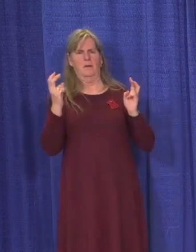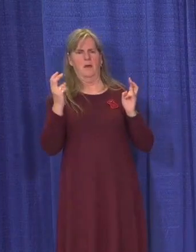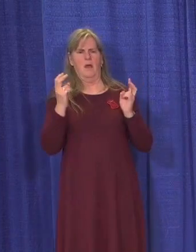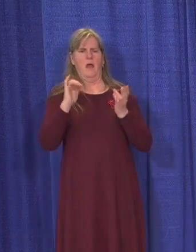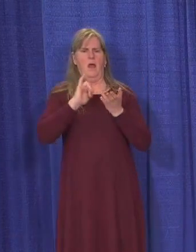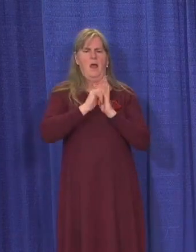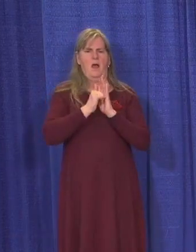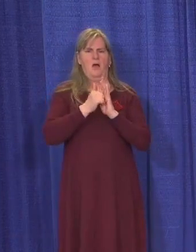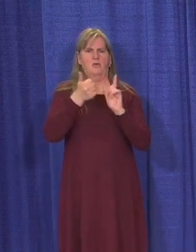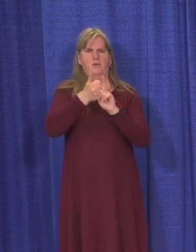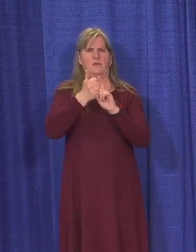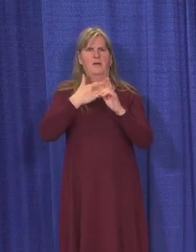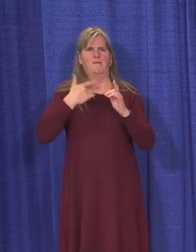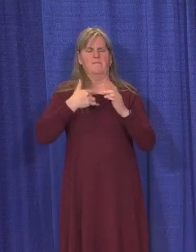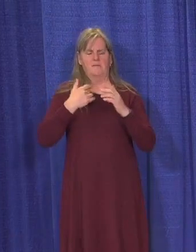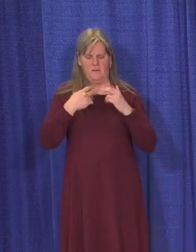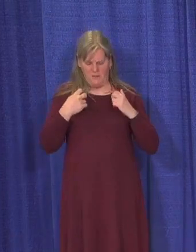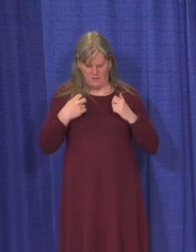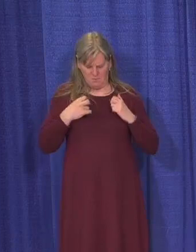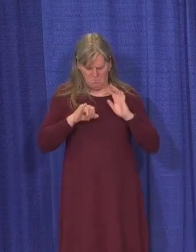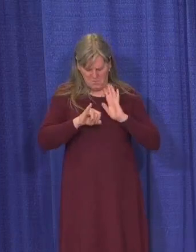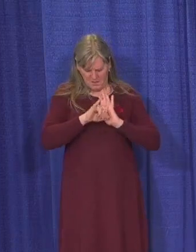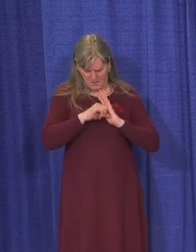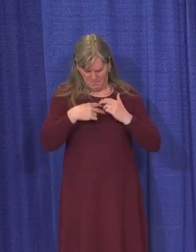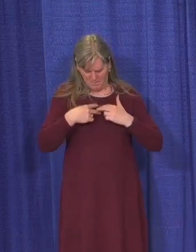mental health week and Yukoners